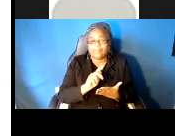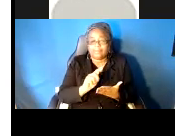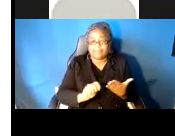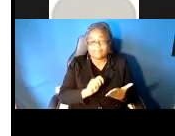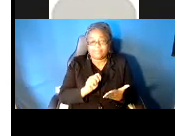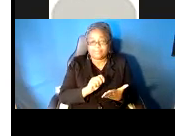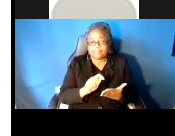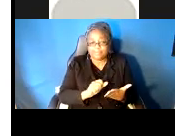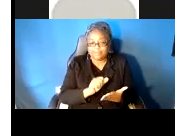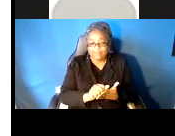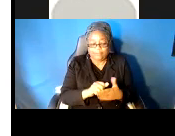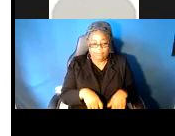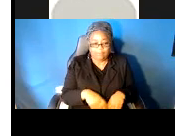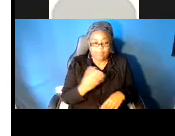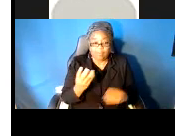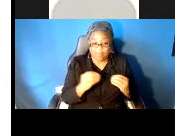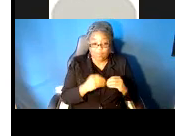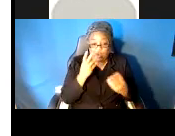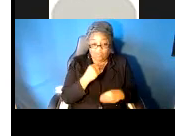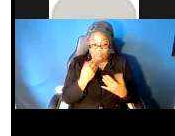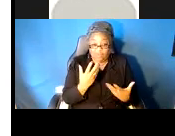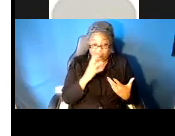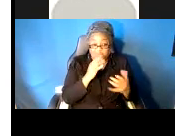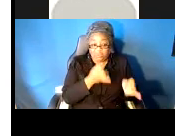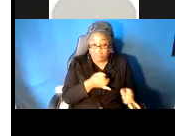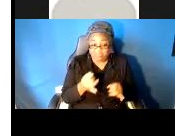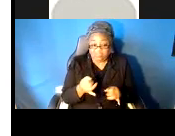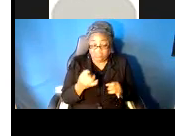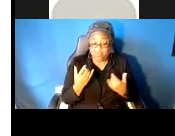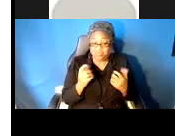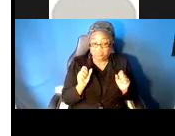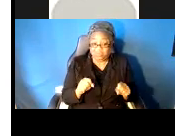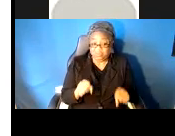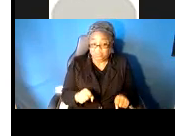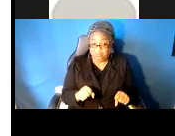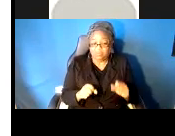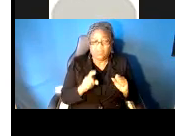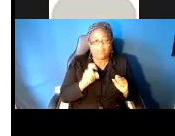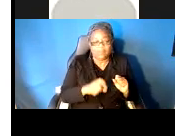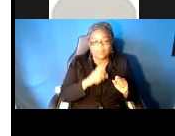More information on individual eligibility. You must be at least 18 years old